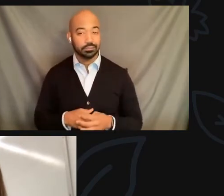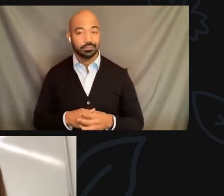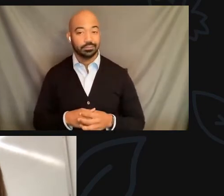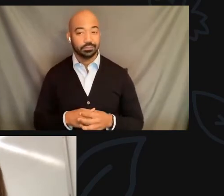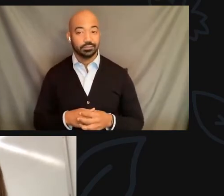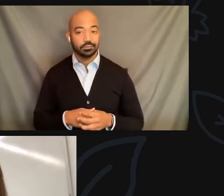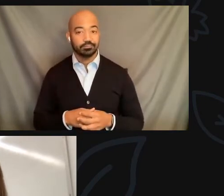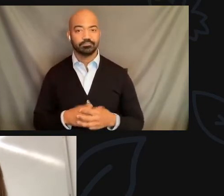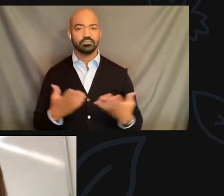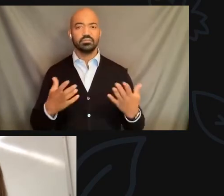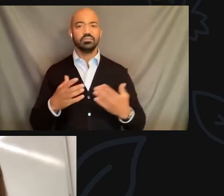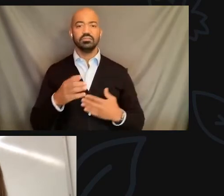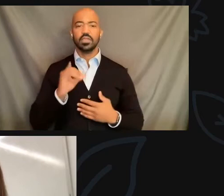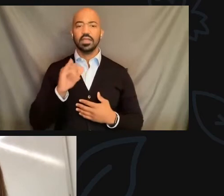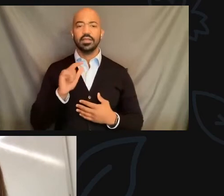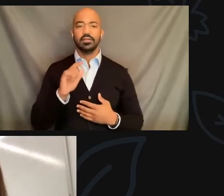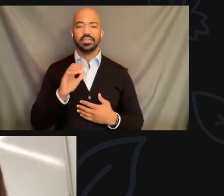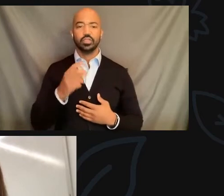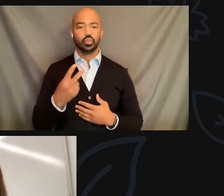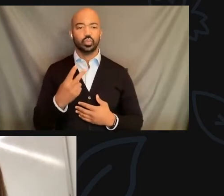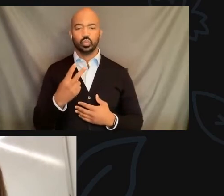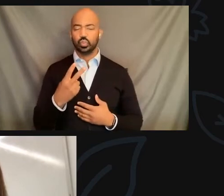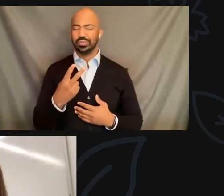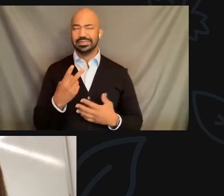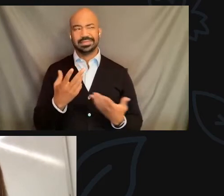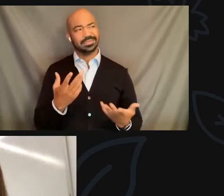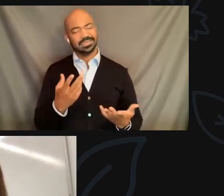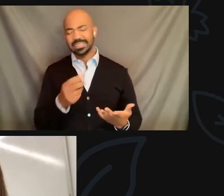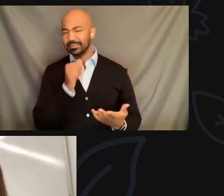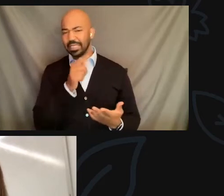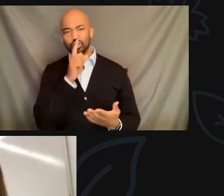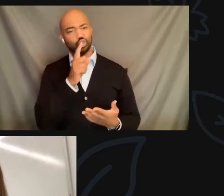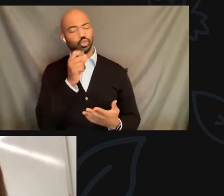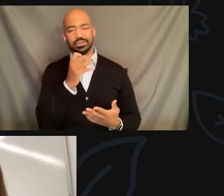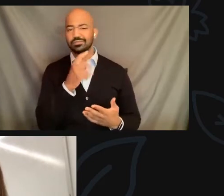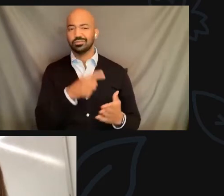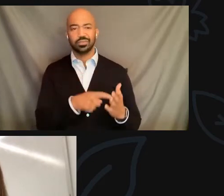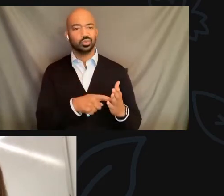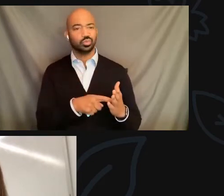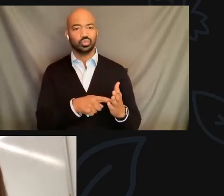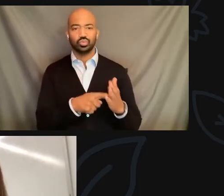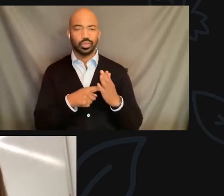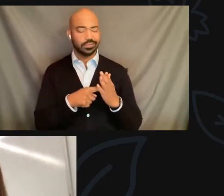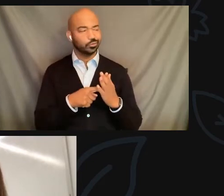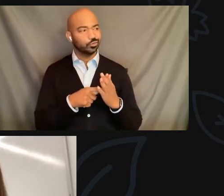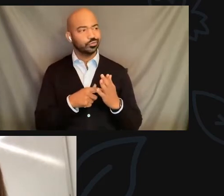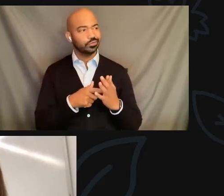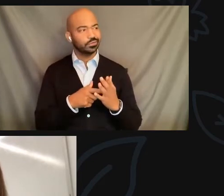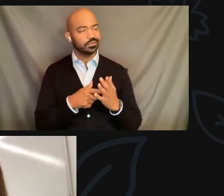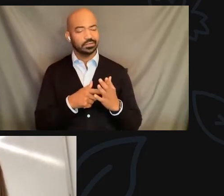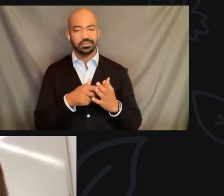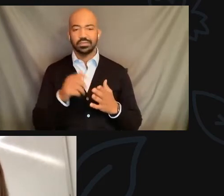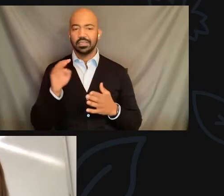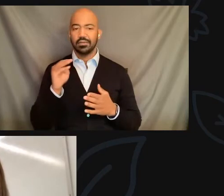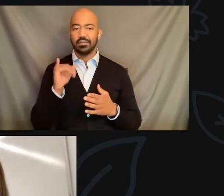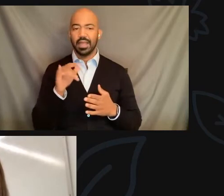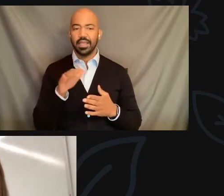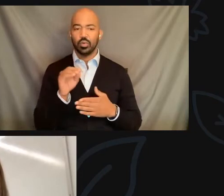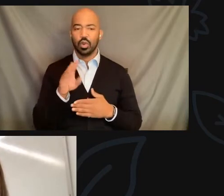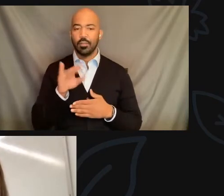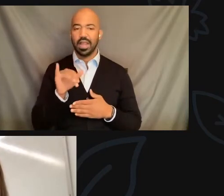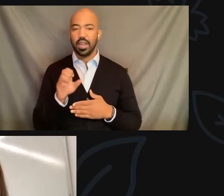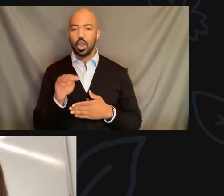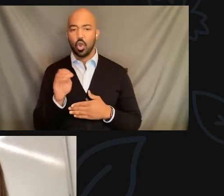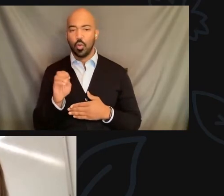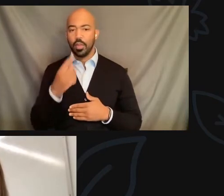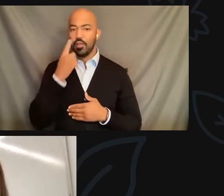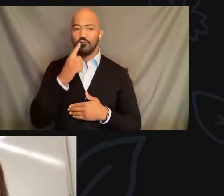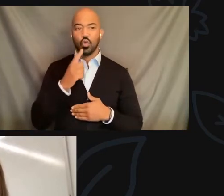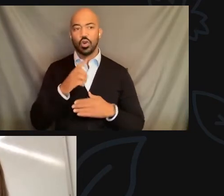know actually, if I will see those are they require microbiome or not for their development or their function? I have no idea.